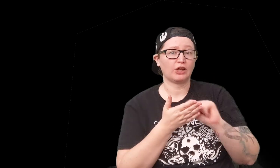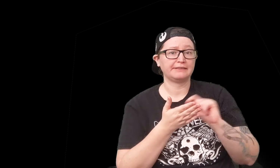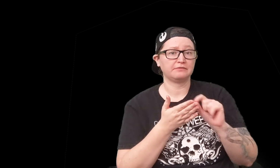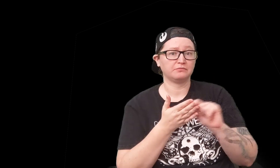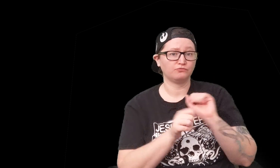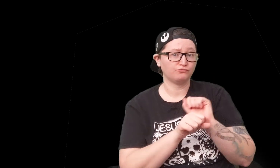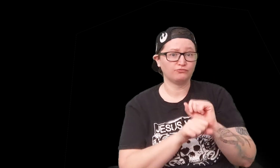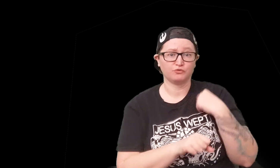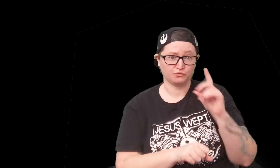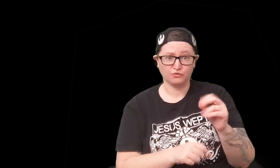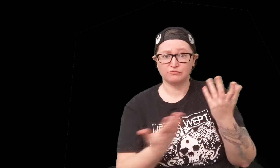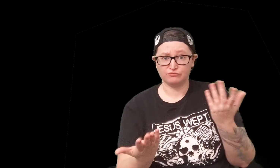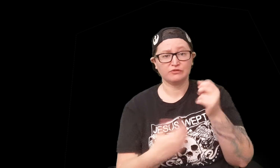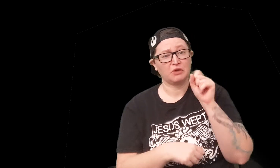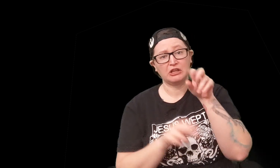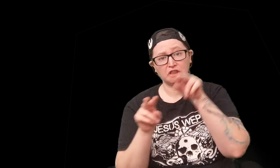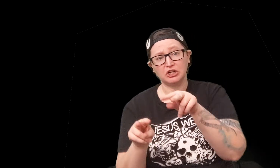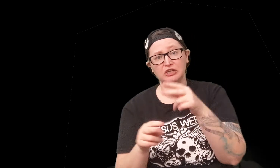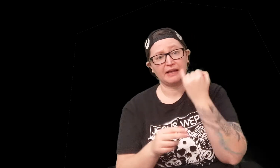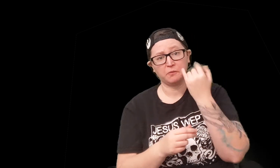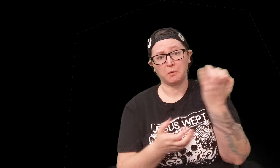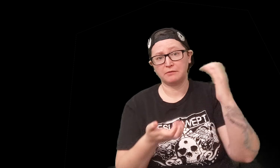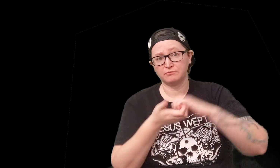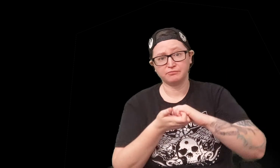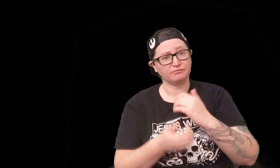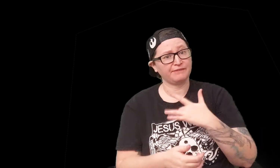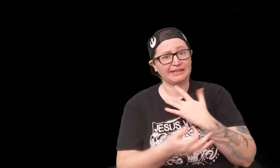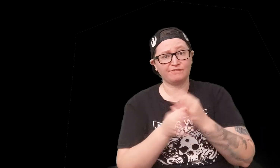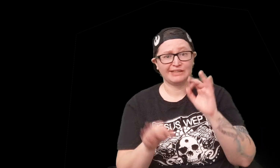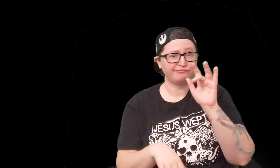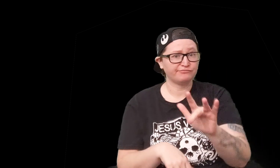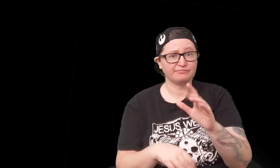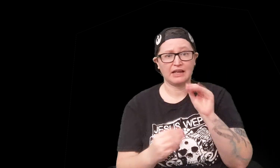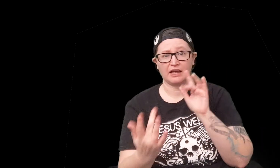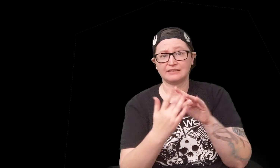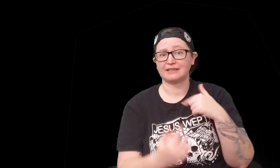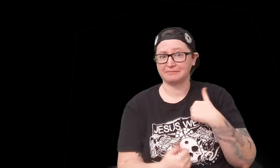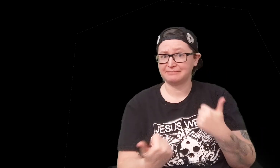and also I do writing as well so take a look on there if you want to partner up you can